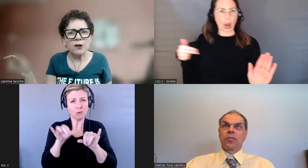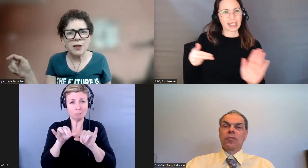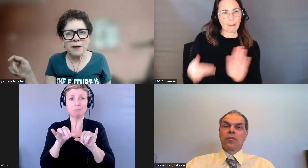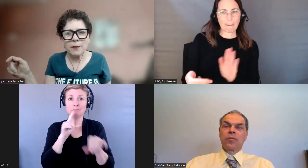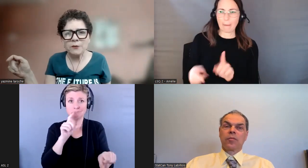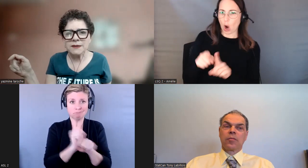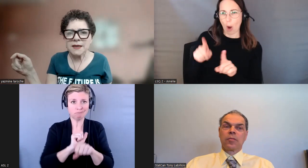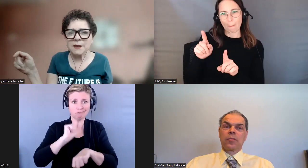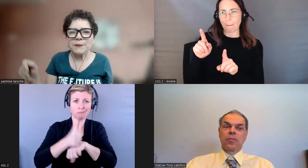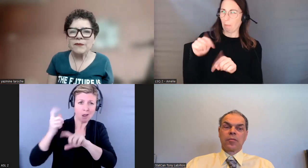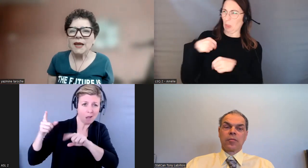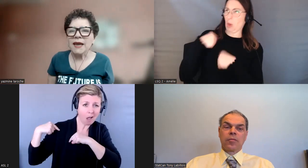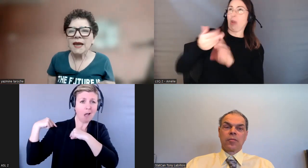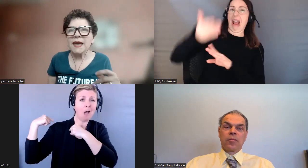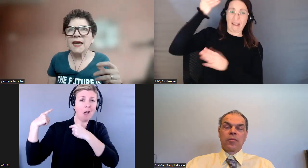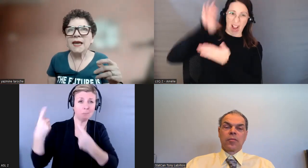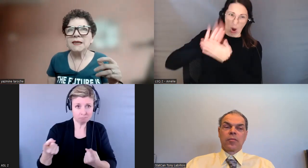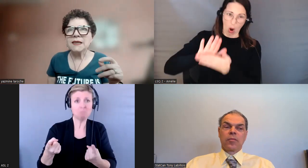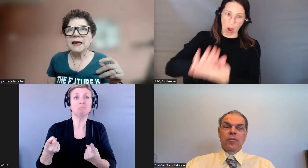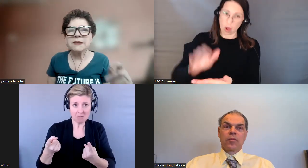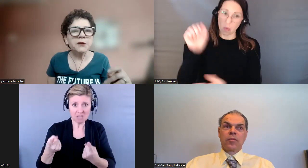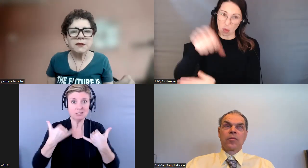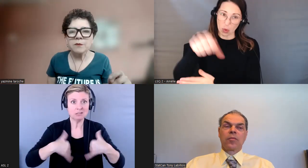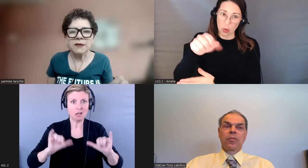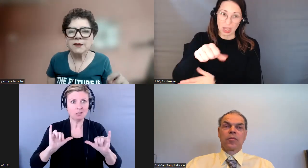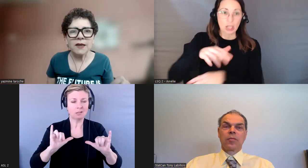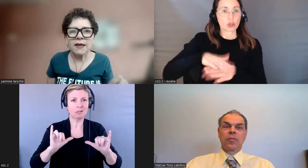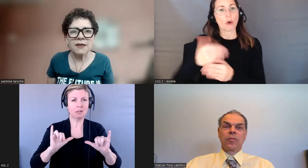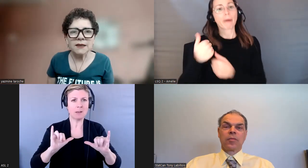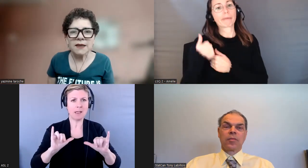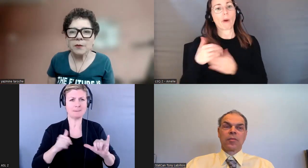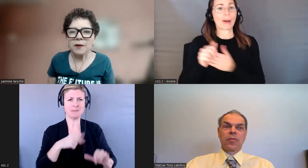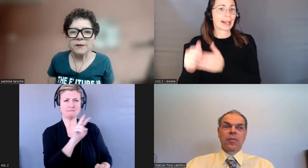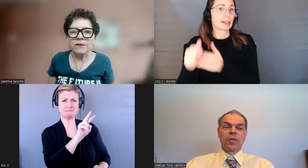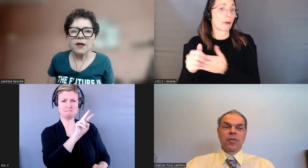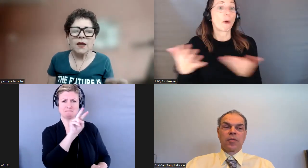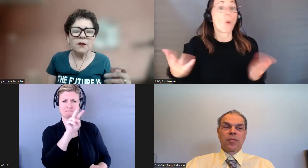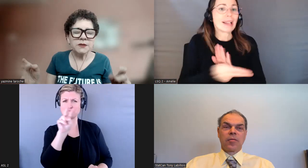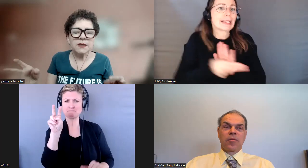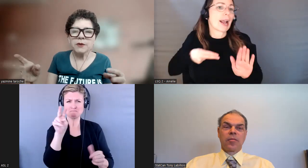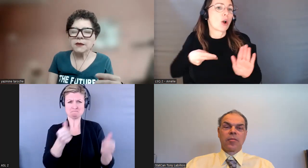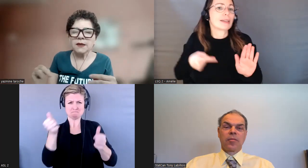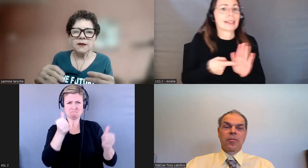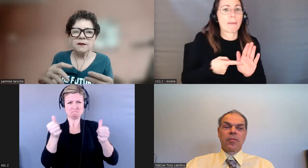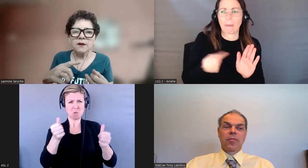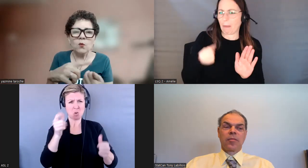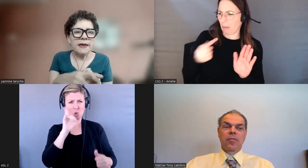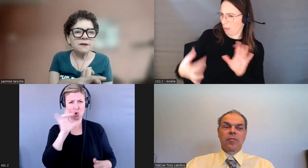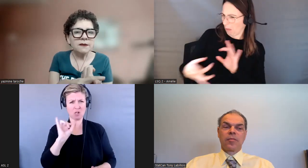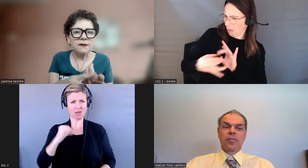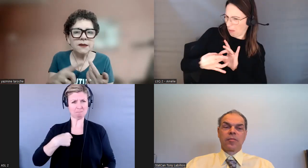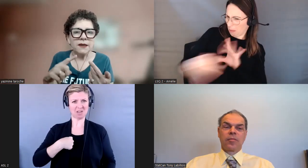time I would say and that stereotype didn't look anything like me it was typically white